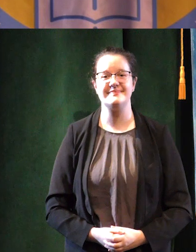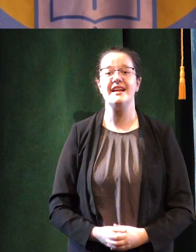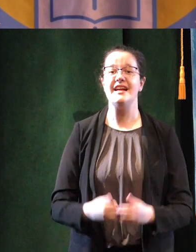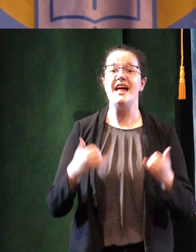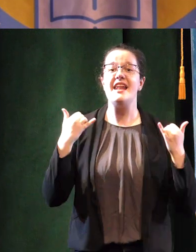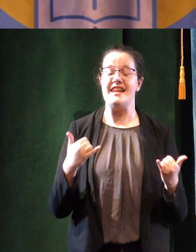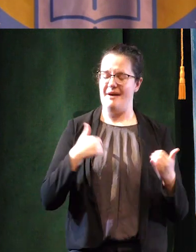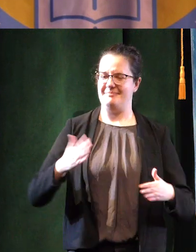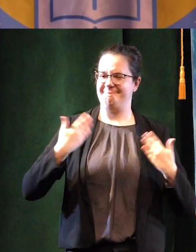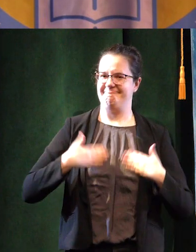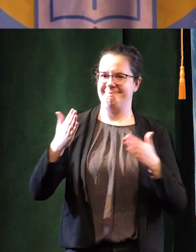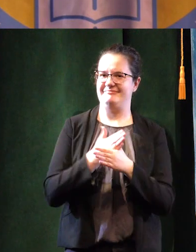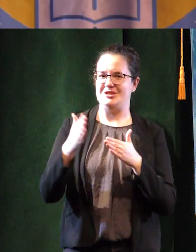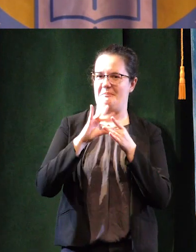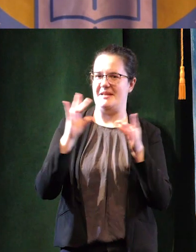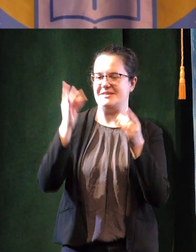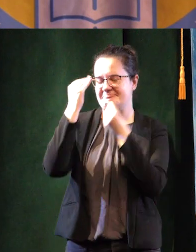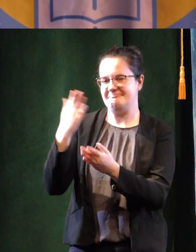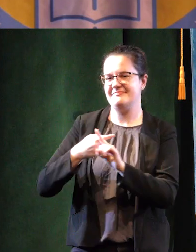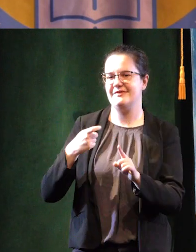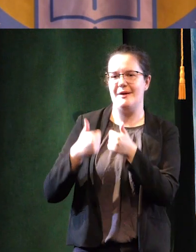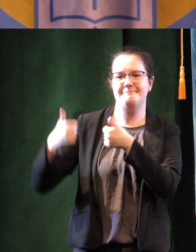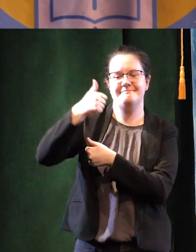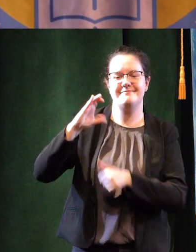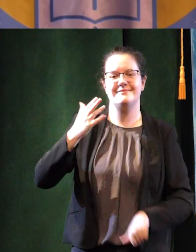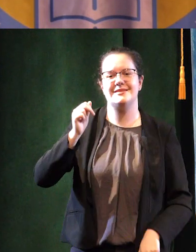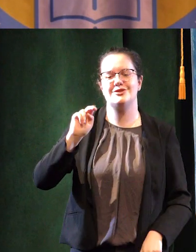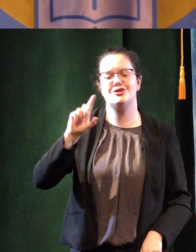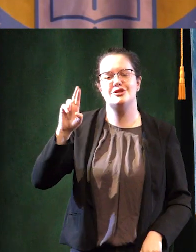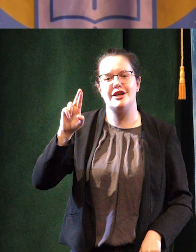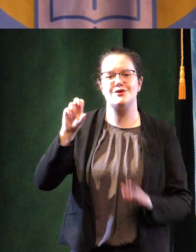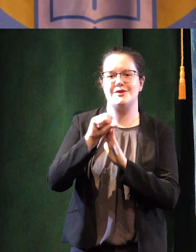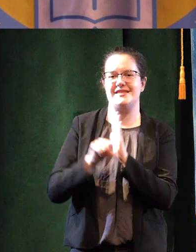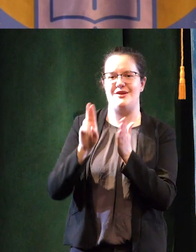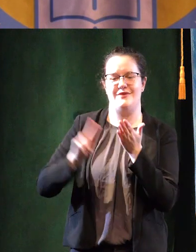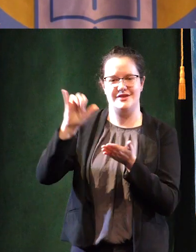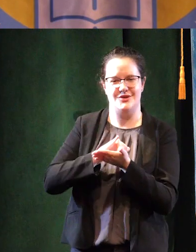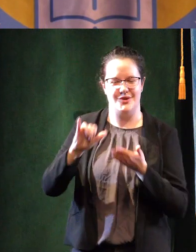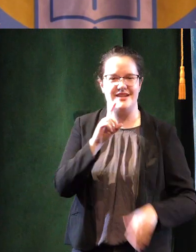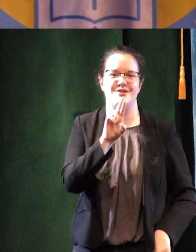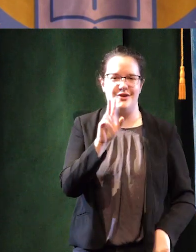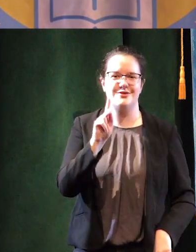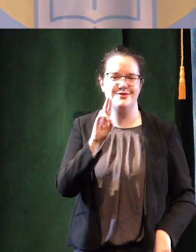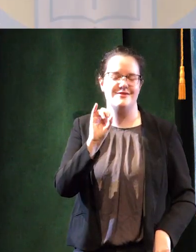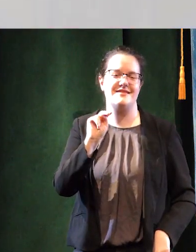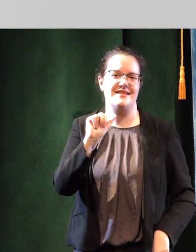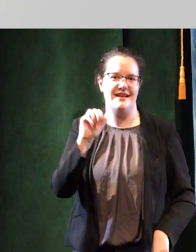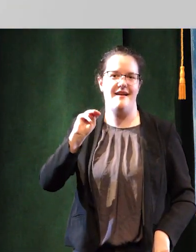share with you a message from Chancellor of the State University of New York dr. Christina M Johnson